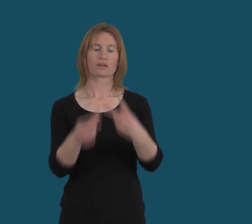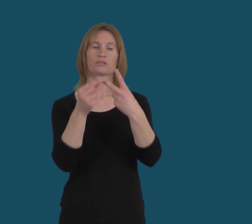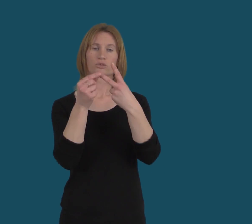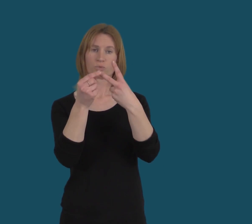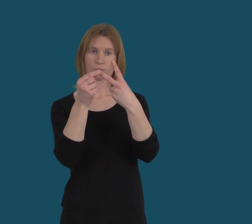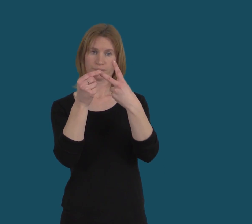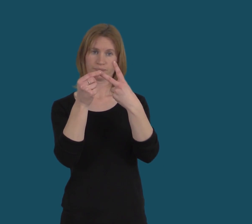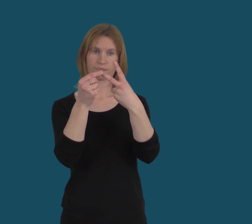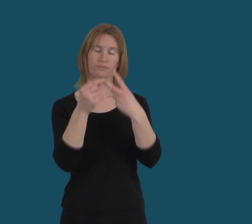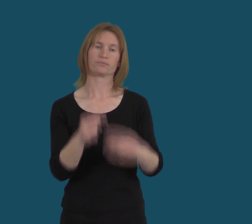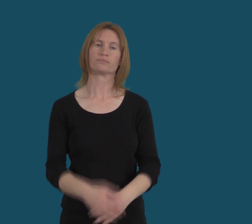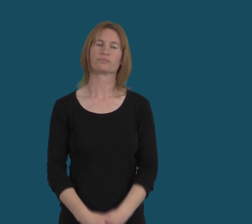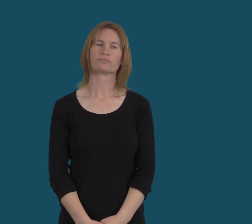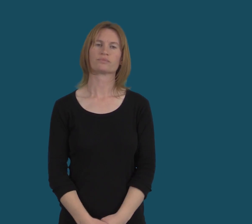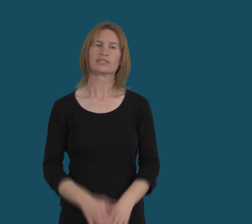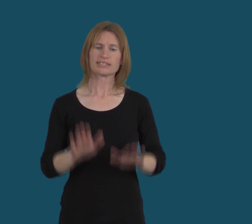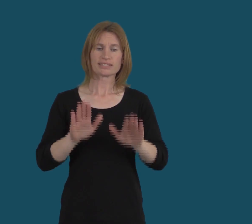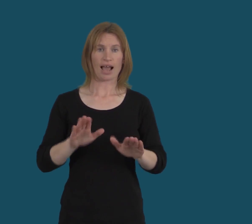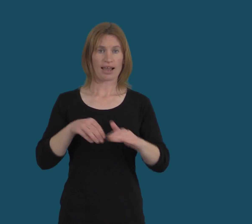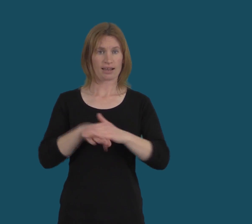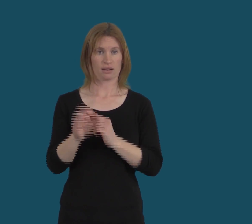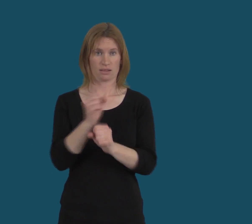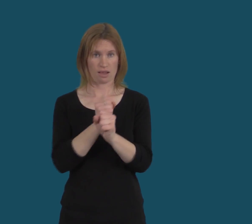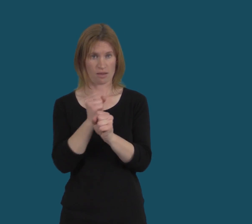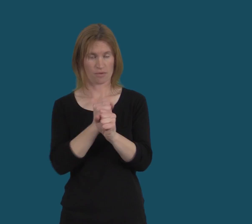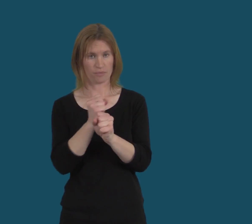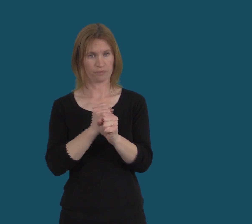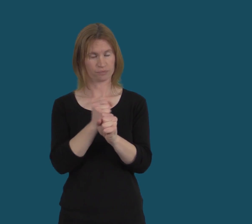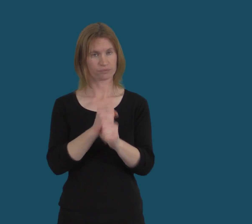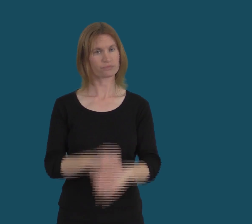Your second option is to stay in your car.